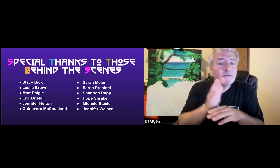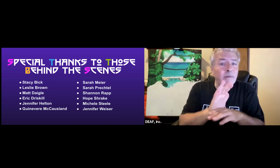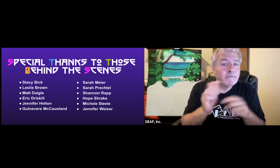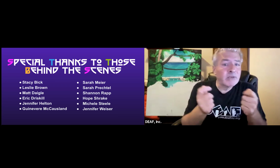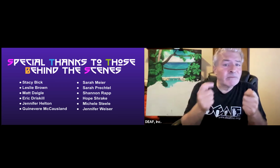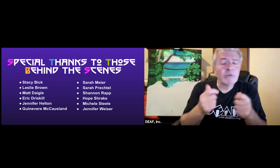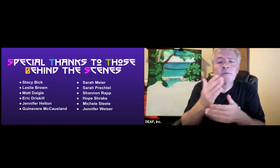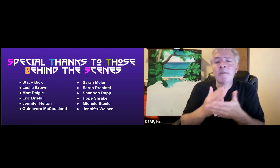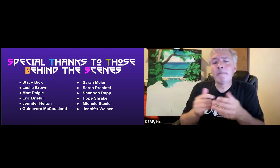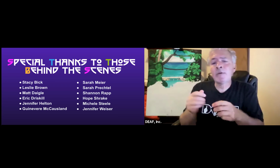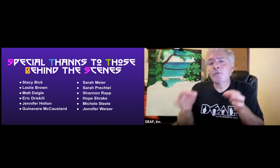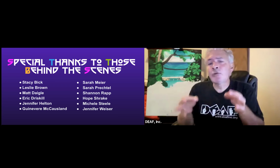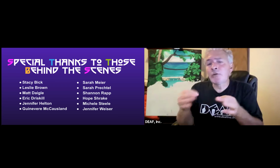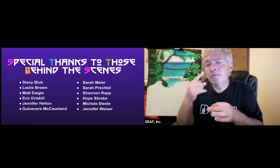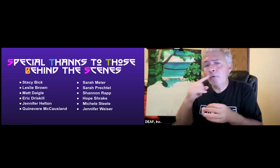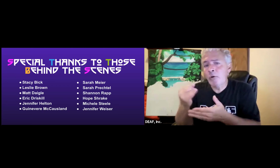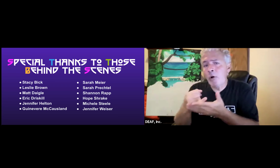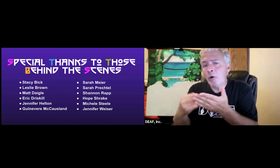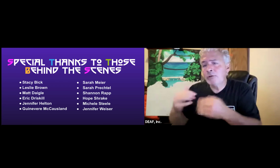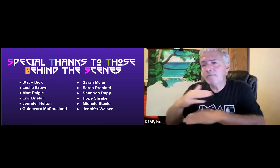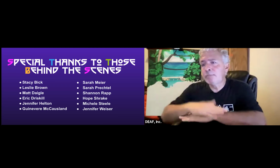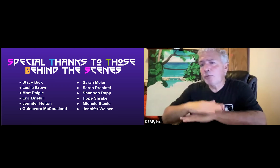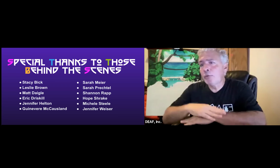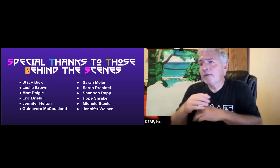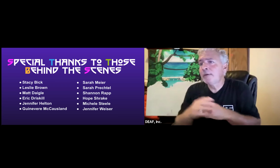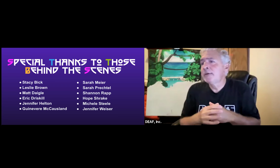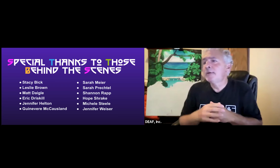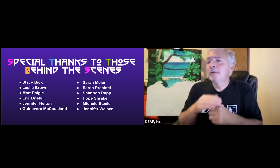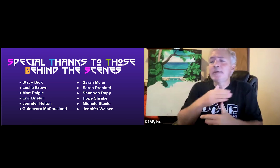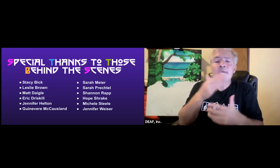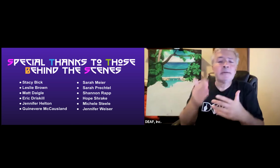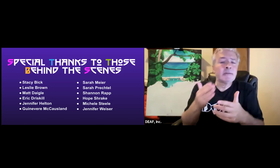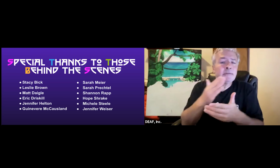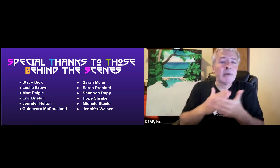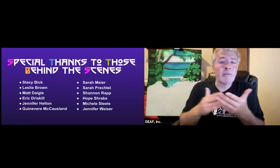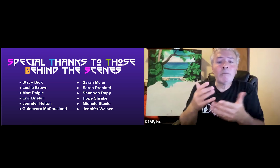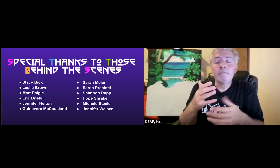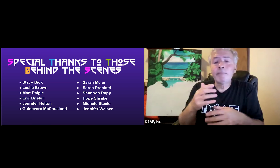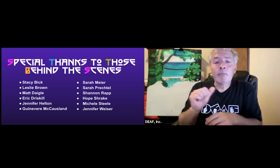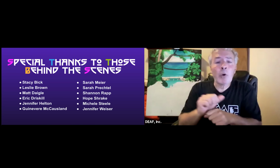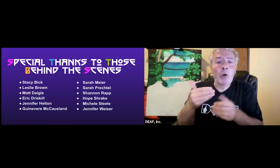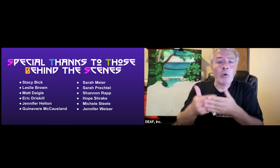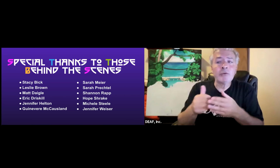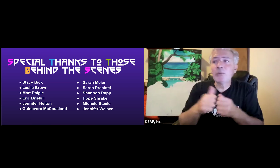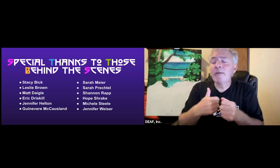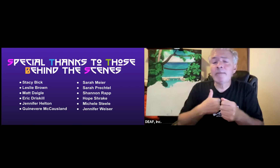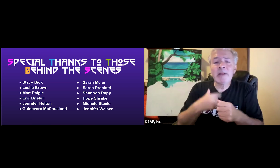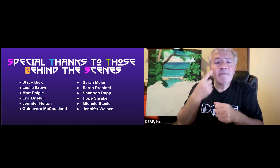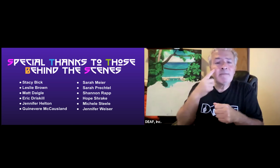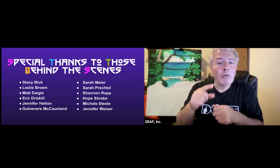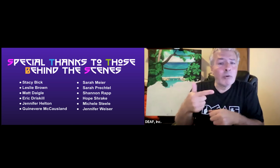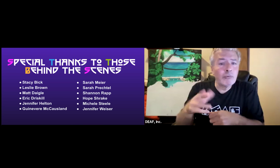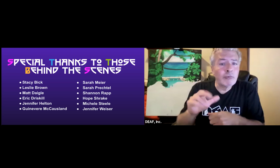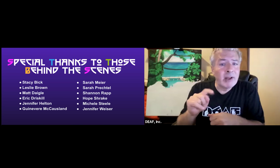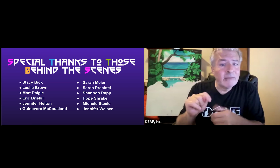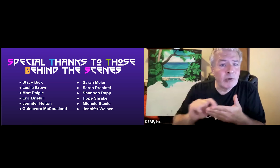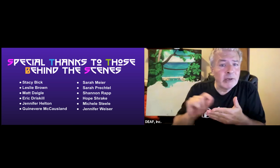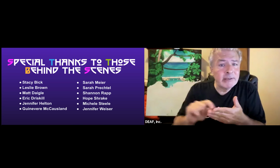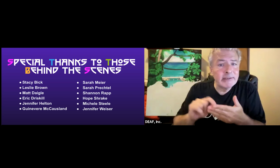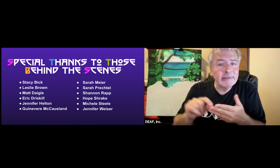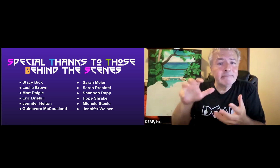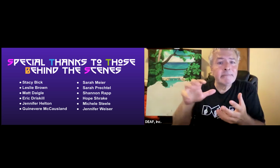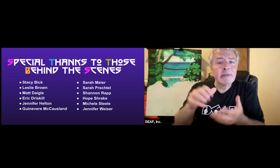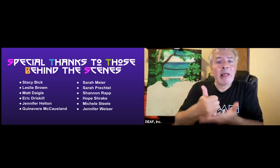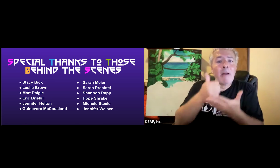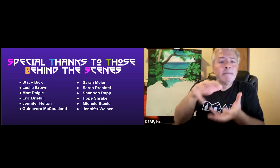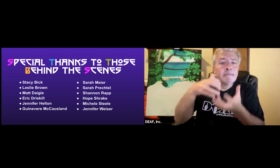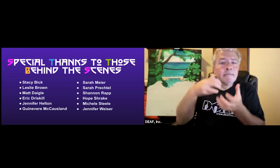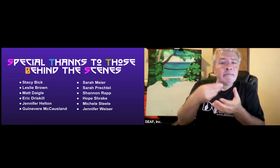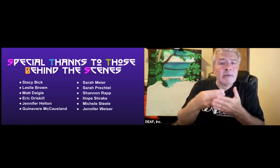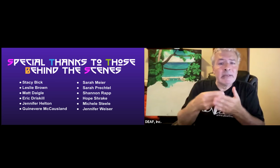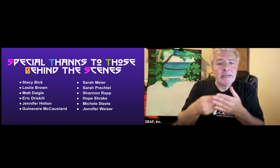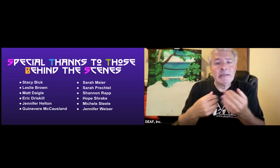Also, the judges, for the film festival and for the artist booths. We had some of them that worked closely with me for the grant writing,